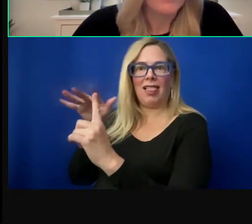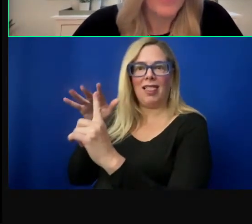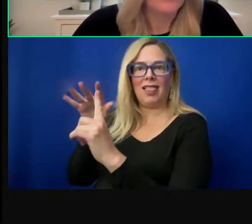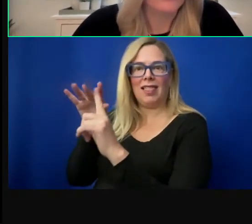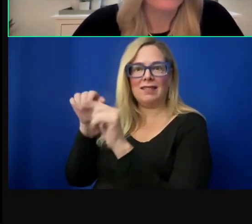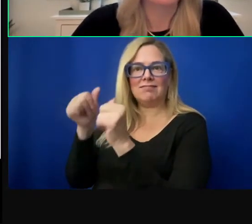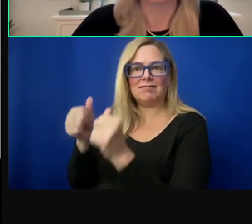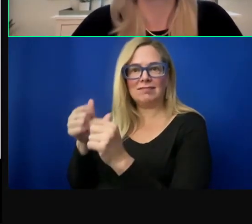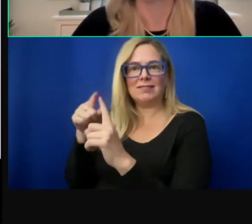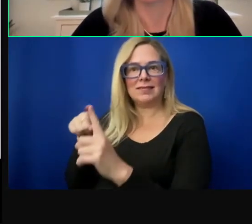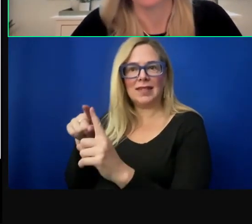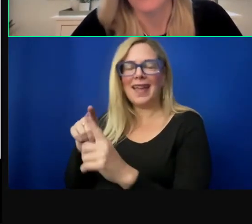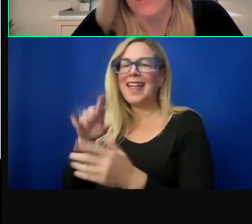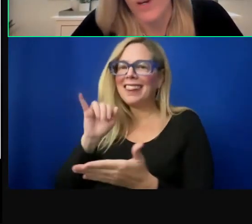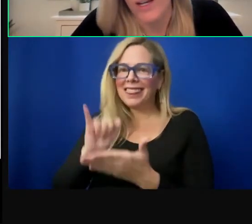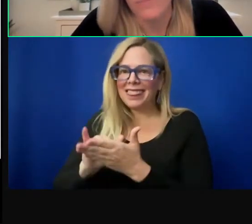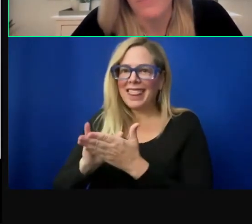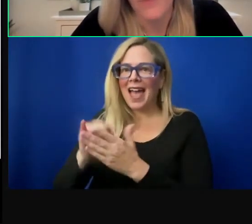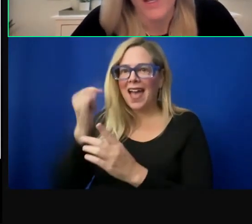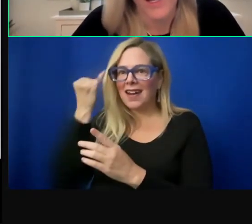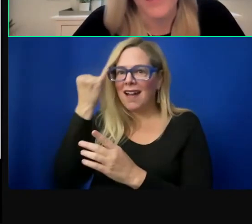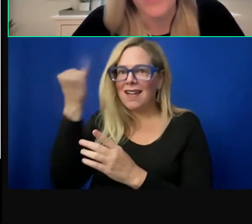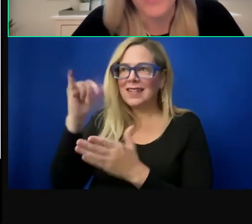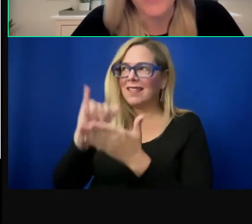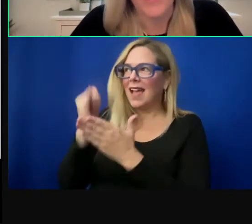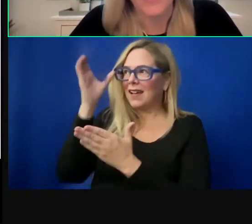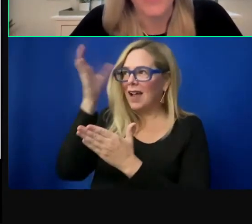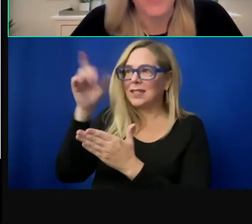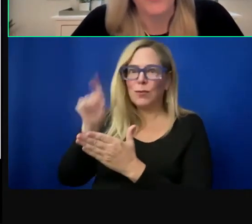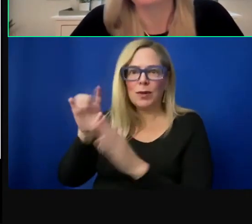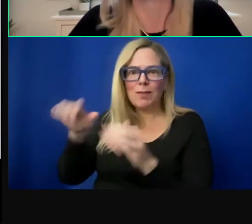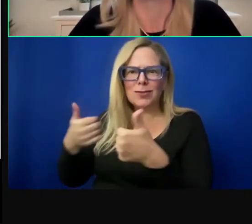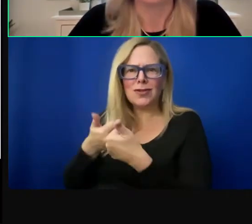This matters for healthcare settings as well. And this is data that hopefully,